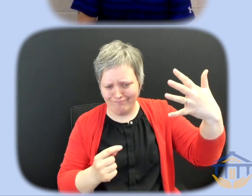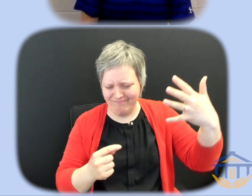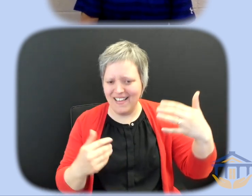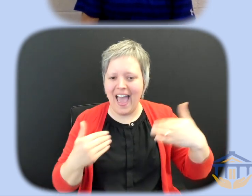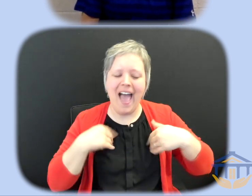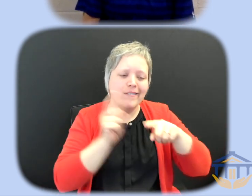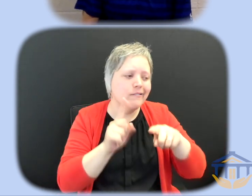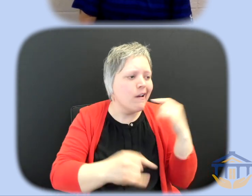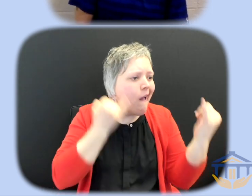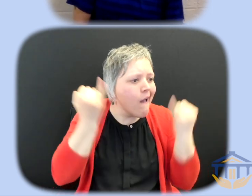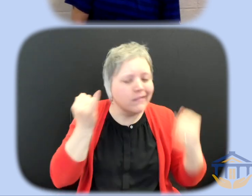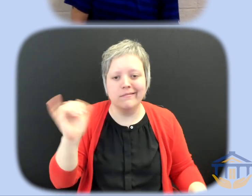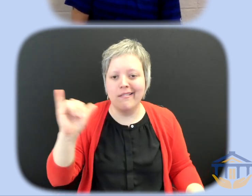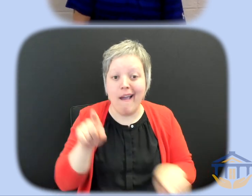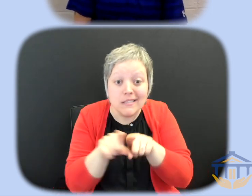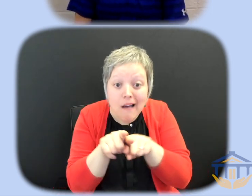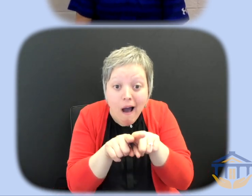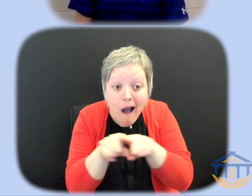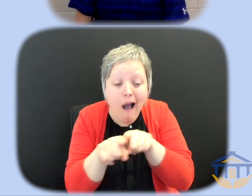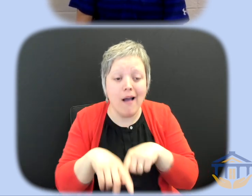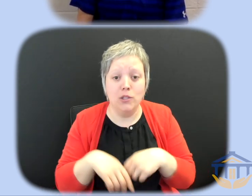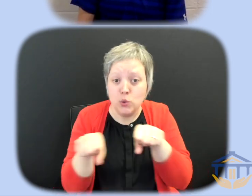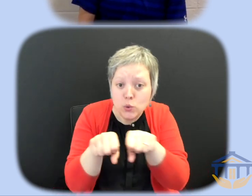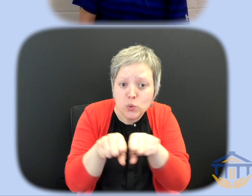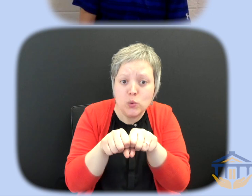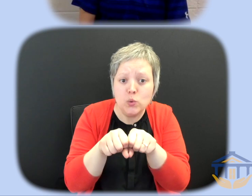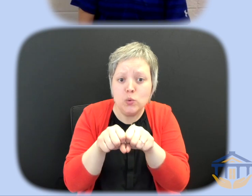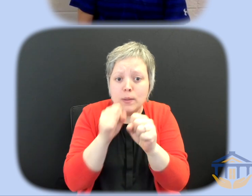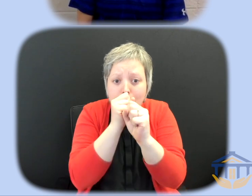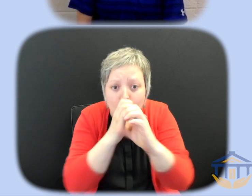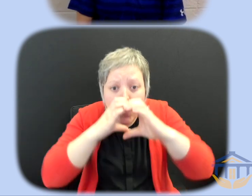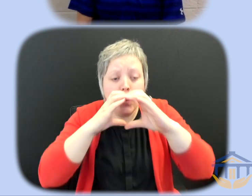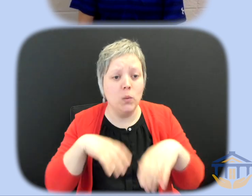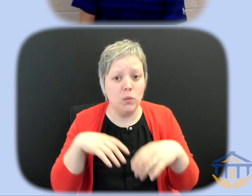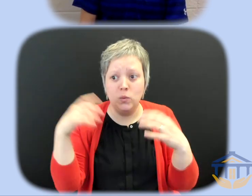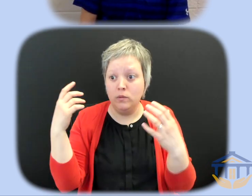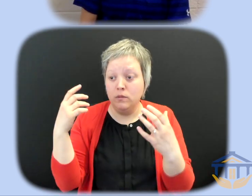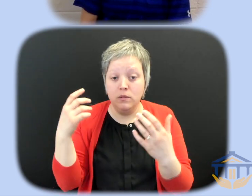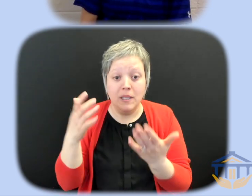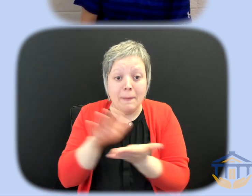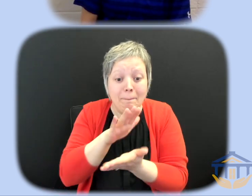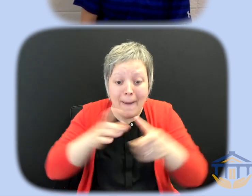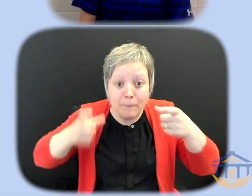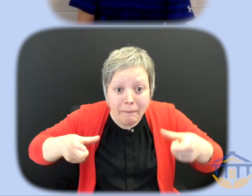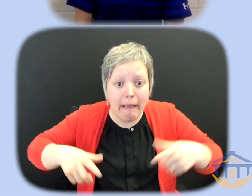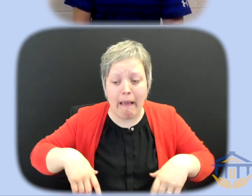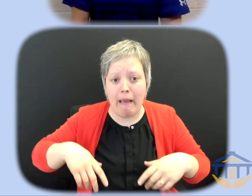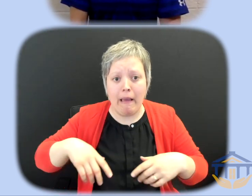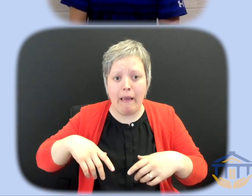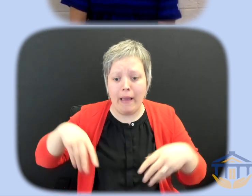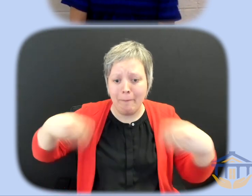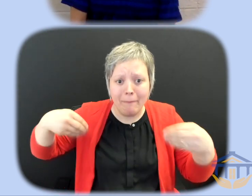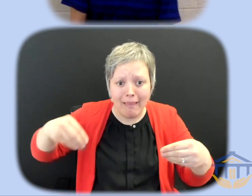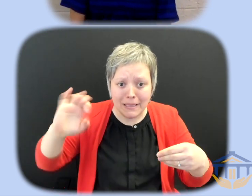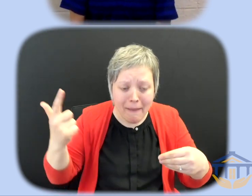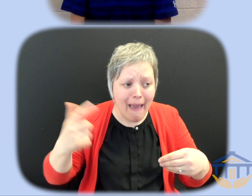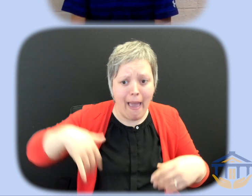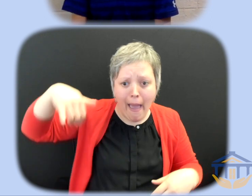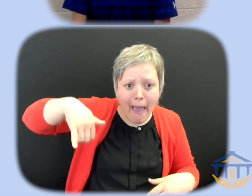these items could be socks, shoes, balloons, paper plates, plastic bags, shoe boxes, books,